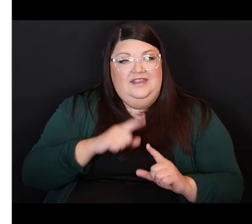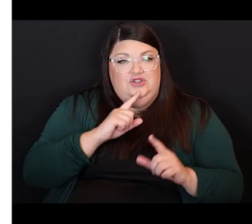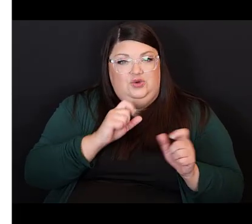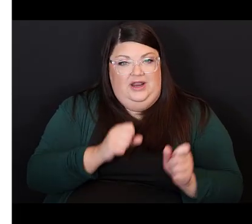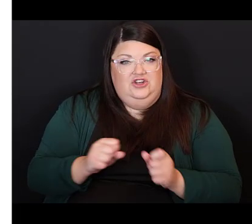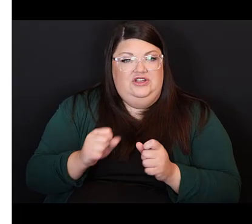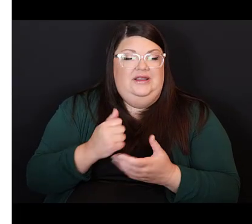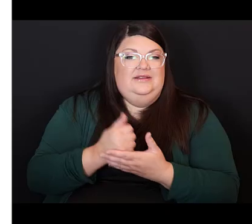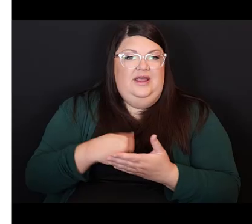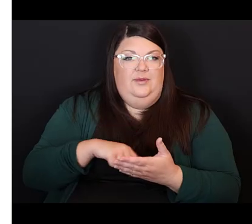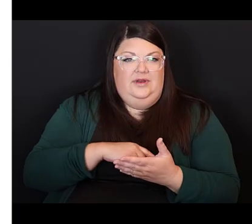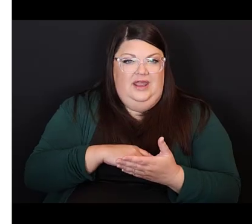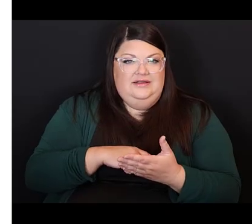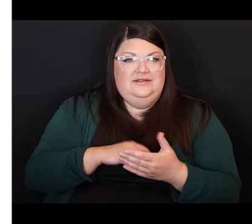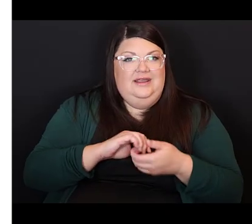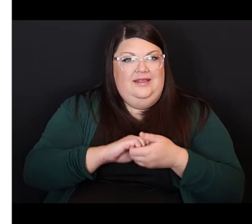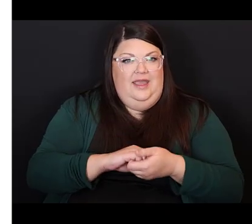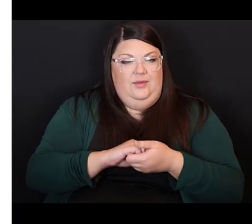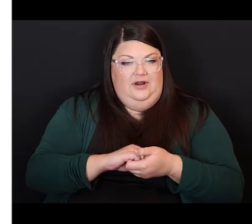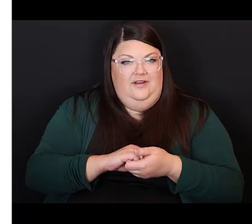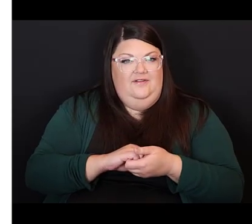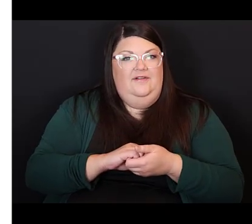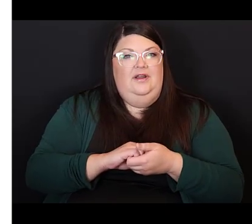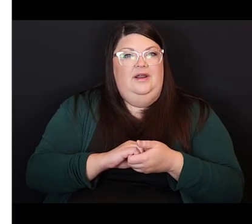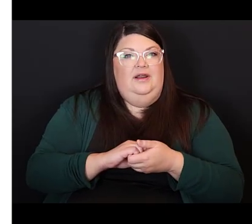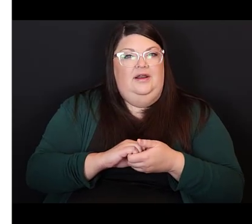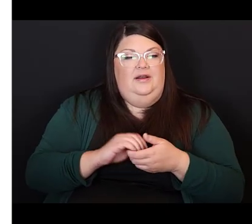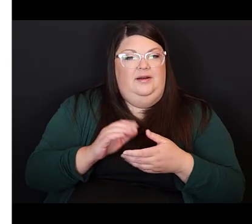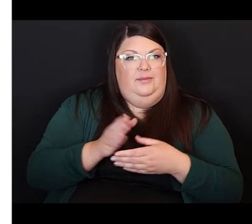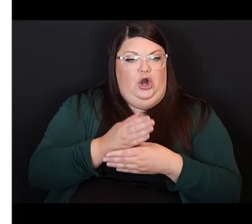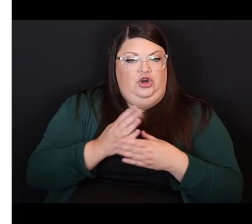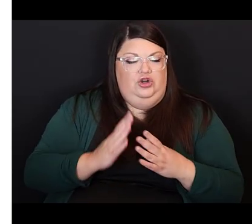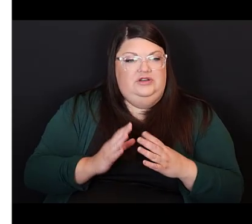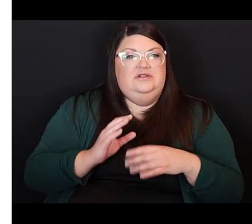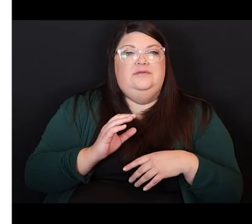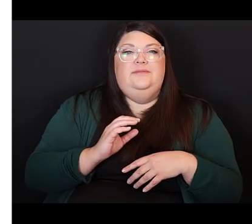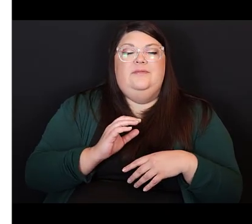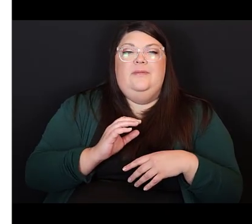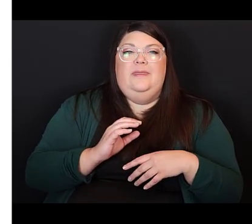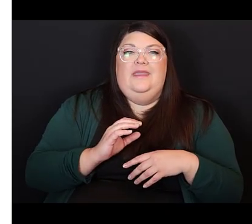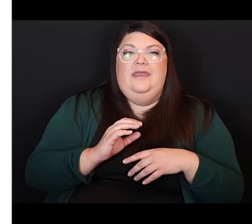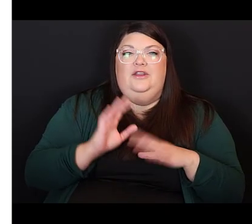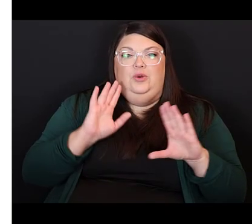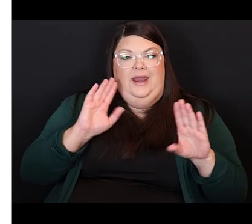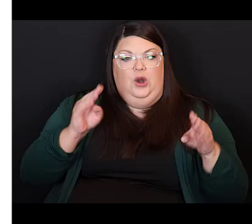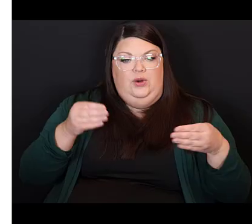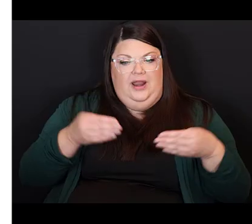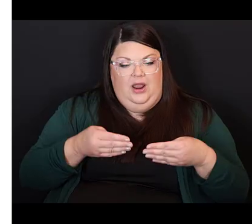strategy has helped us as collaborative partners narrow down the proposed evaluation questions to